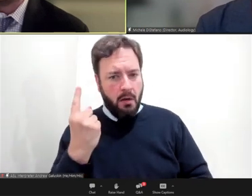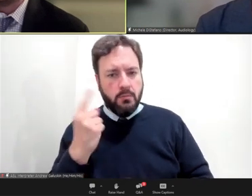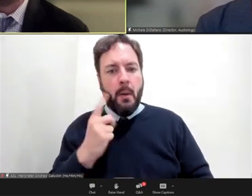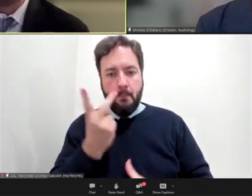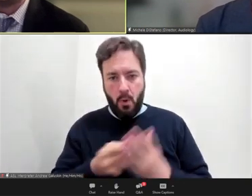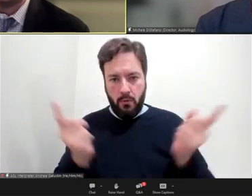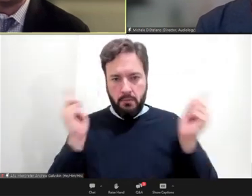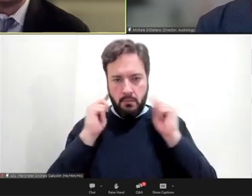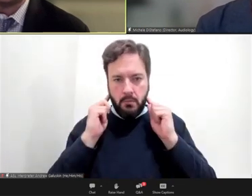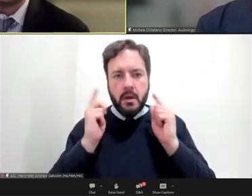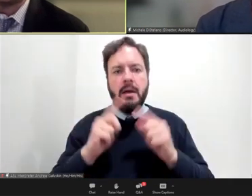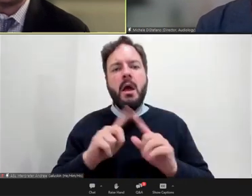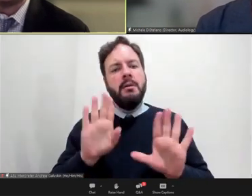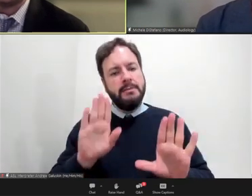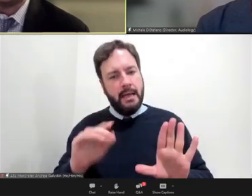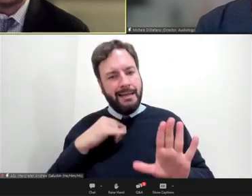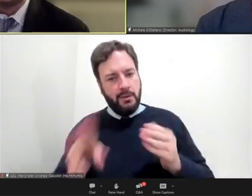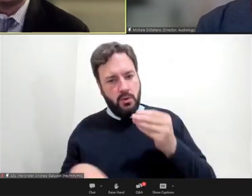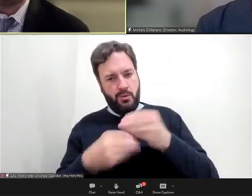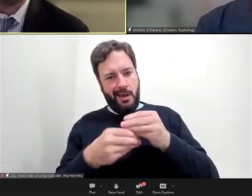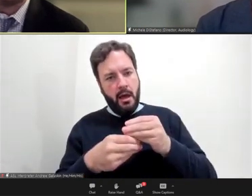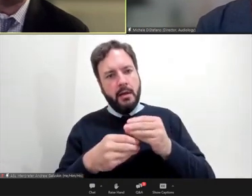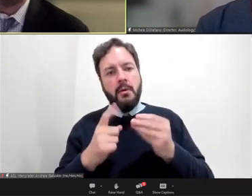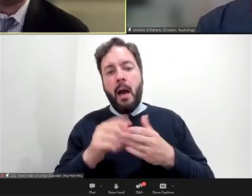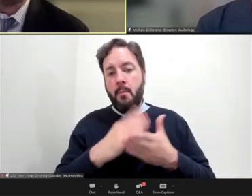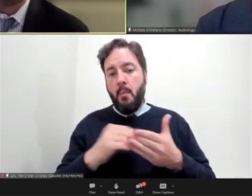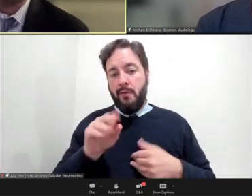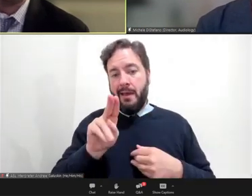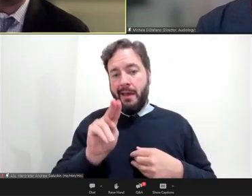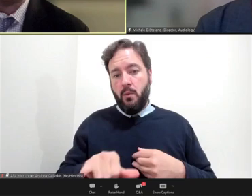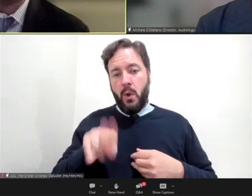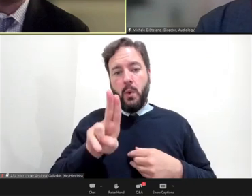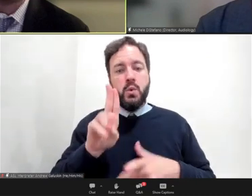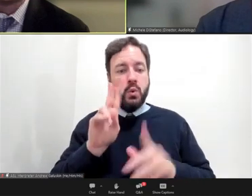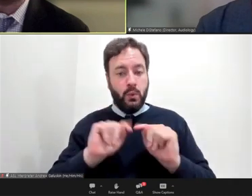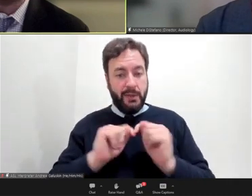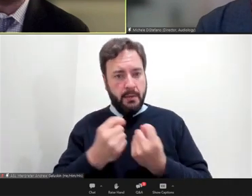And I would be remiss, as a part of the NYU team, to not mention that this is actually part